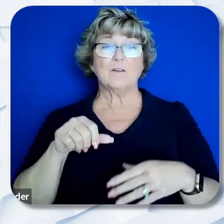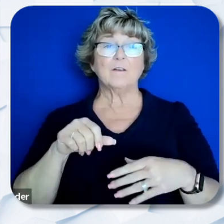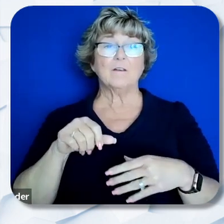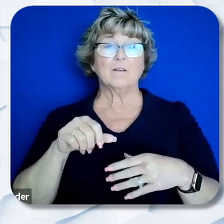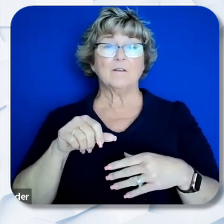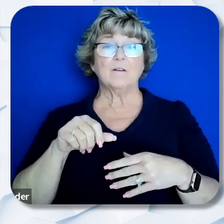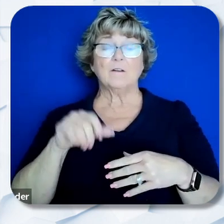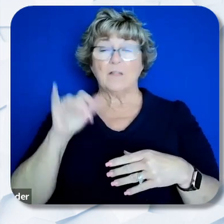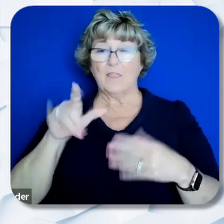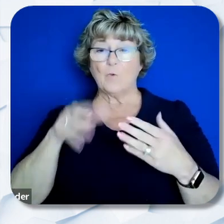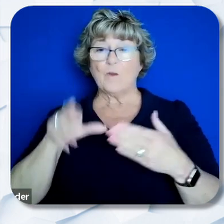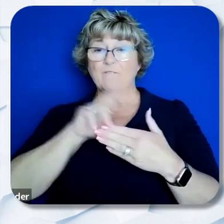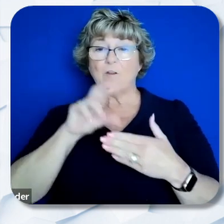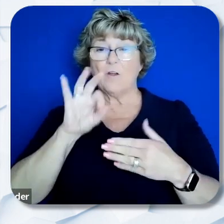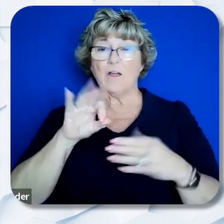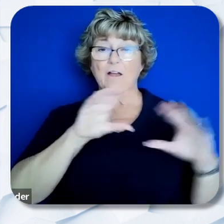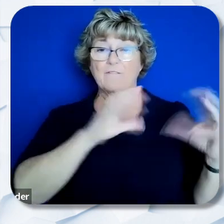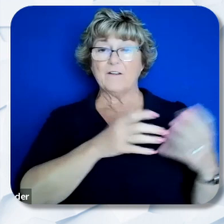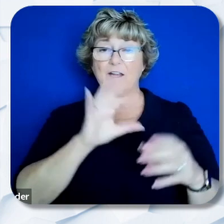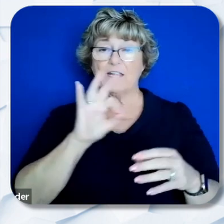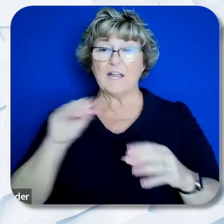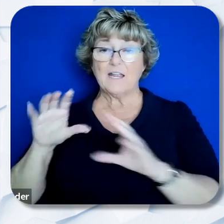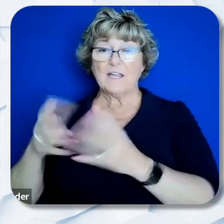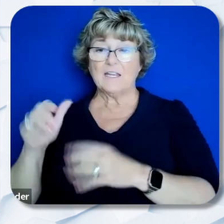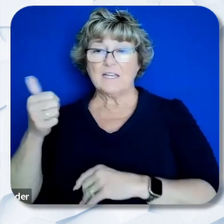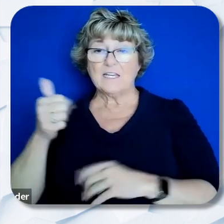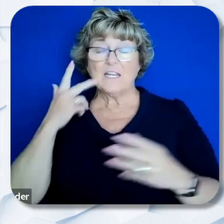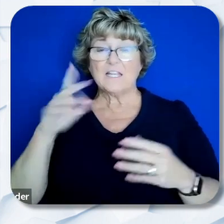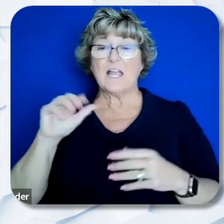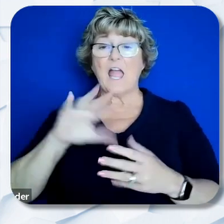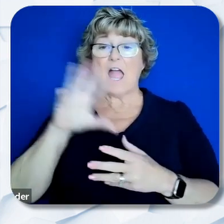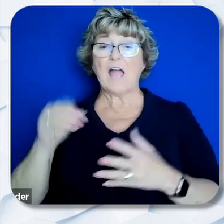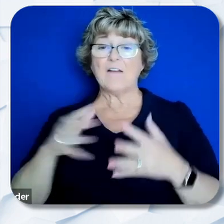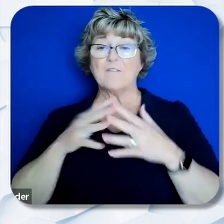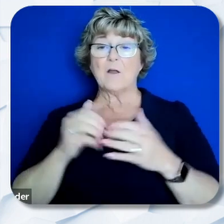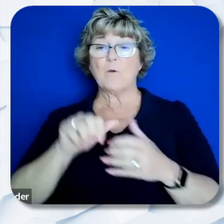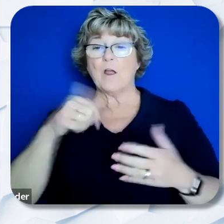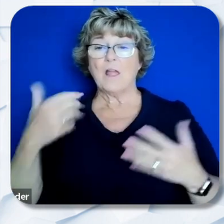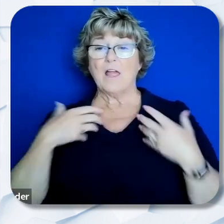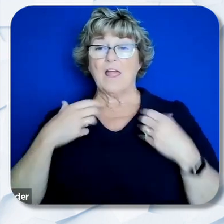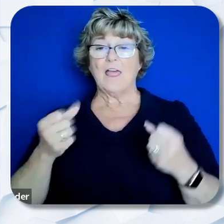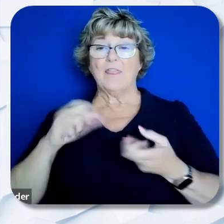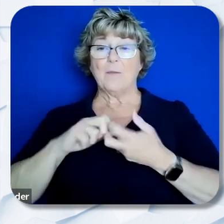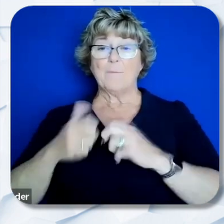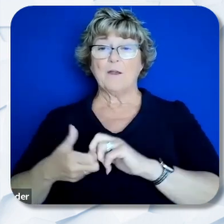review. Here you will see African-American students with other health impairments have